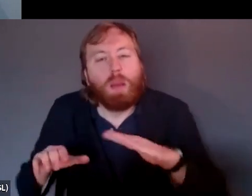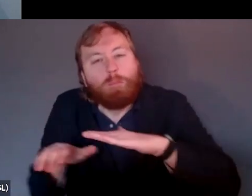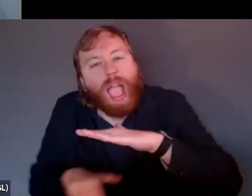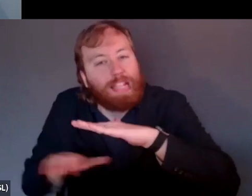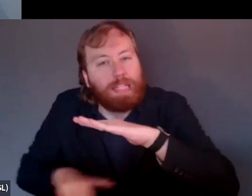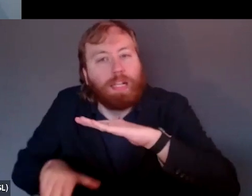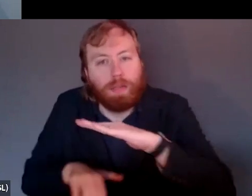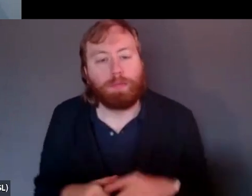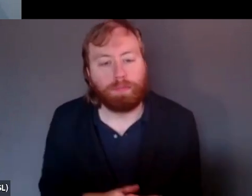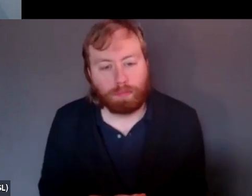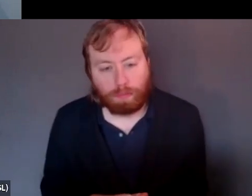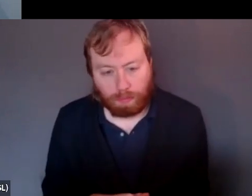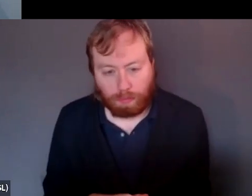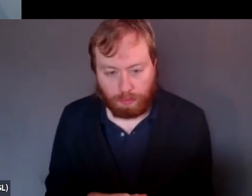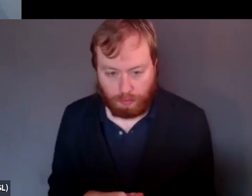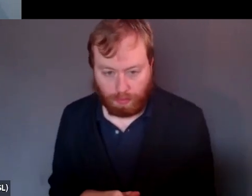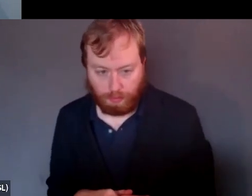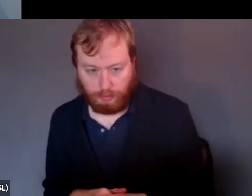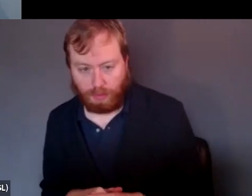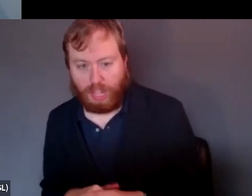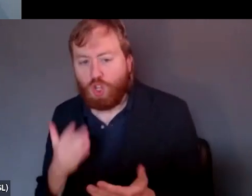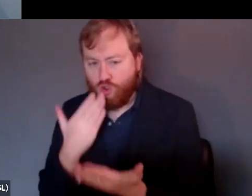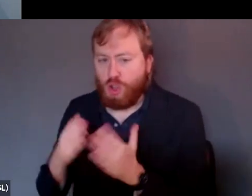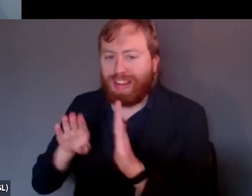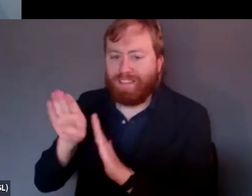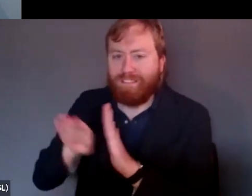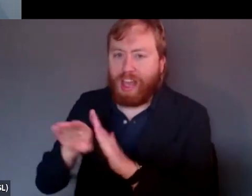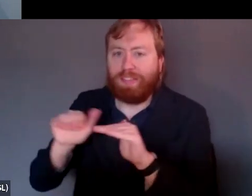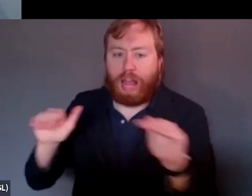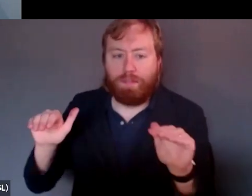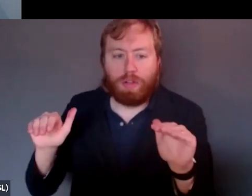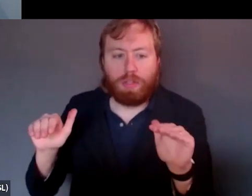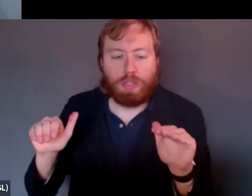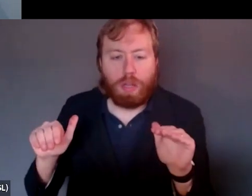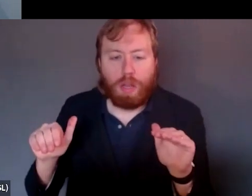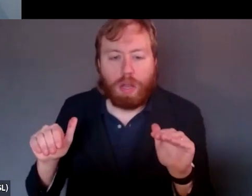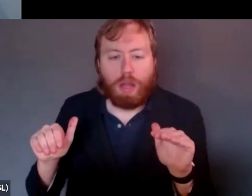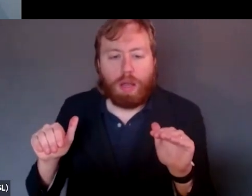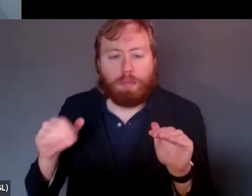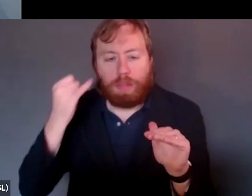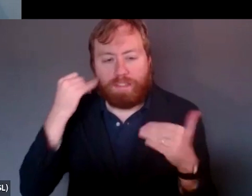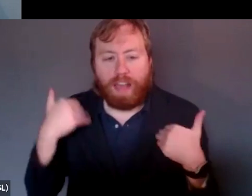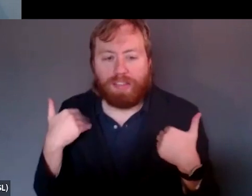so that doesn't always work well for client work. Axe Linter and I don't know if you all have used that at all,